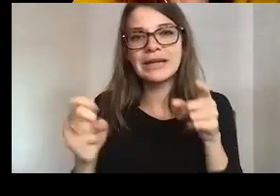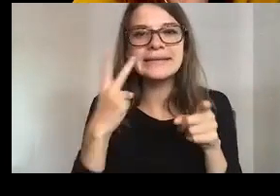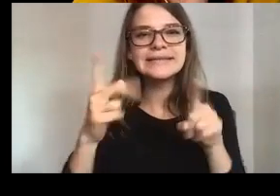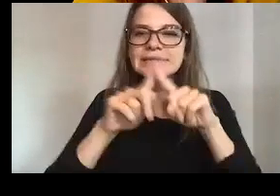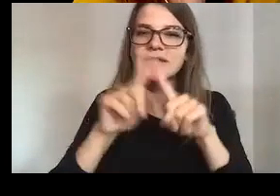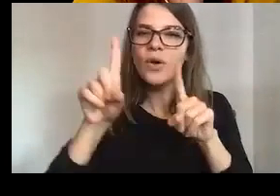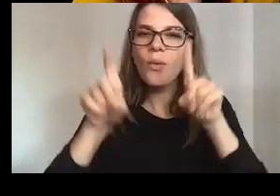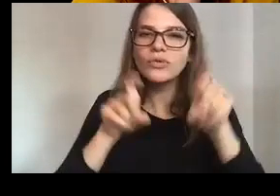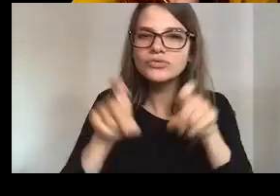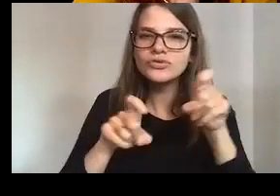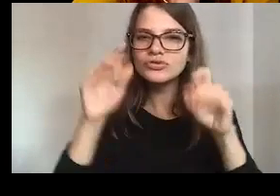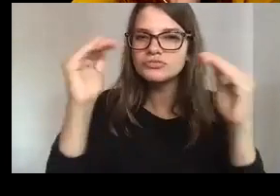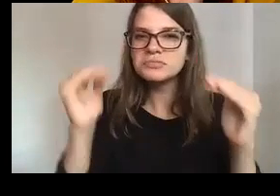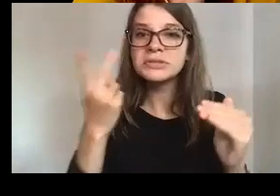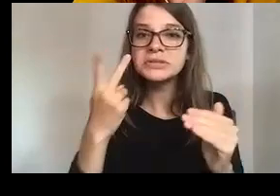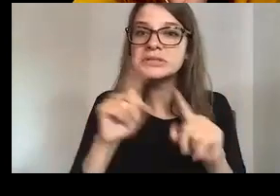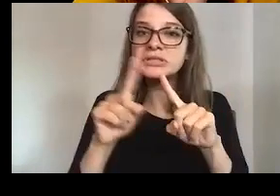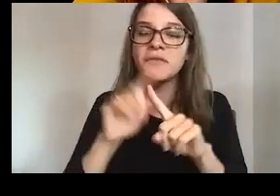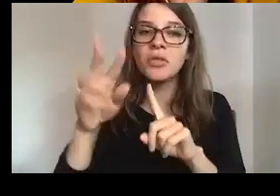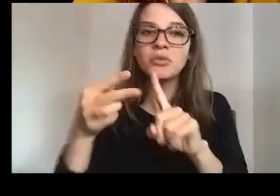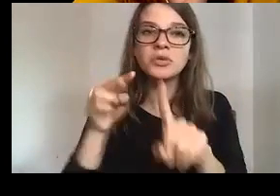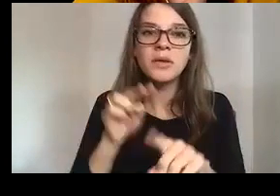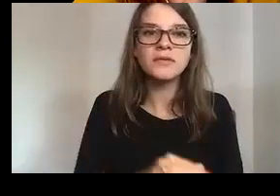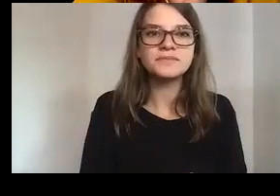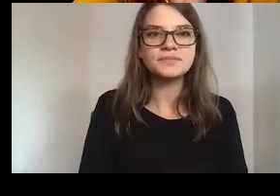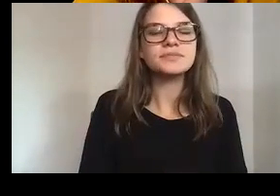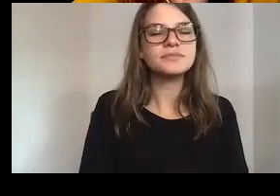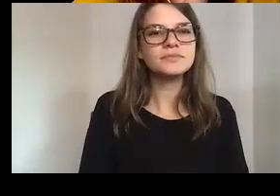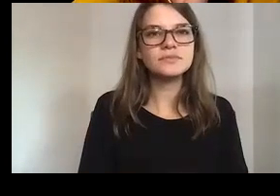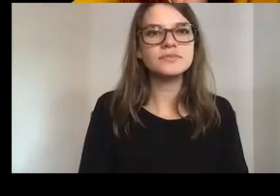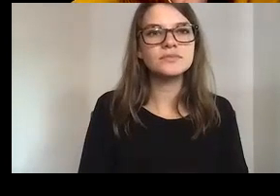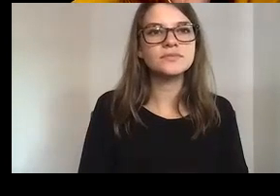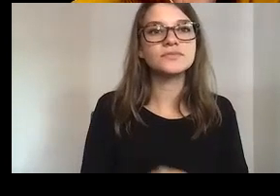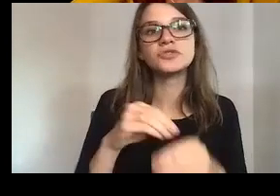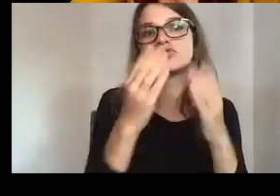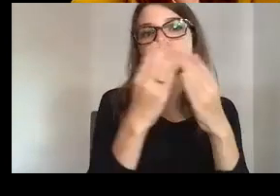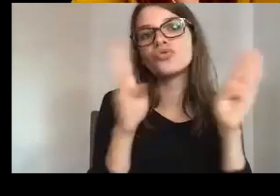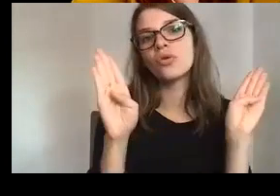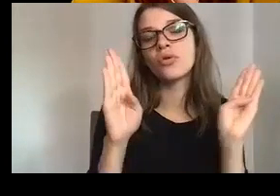what folks were thinking and so we can see here for example that in general providers may feel one